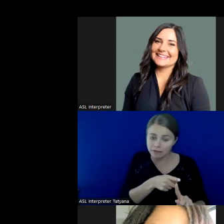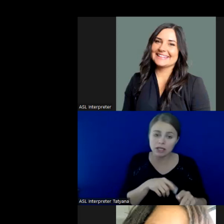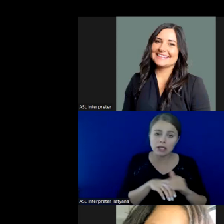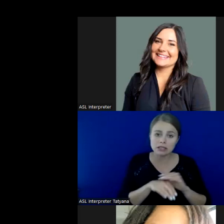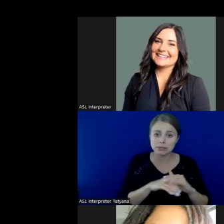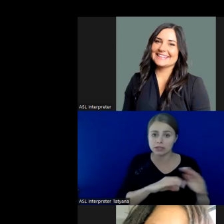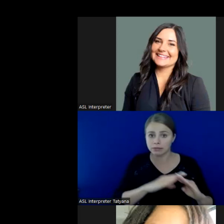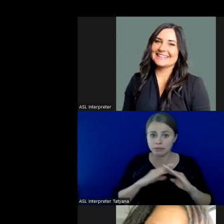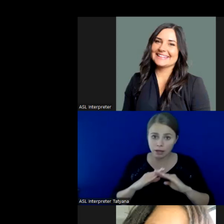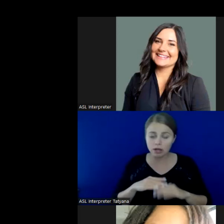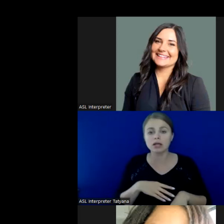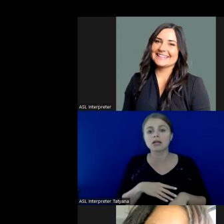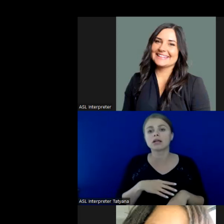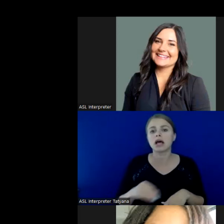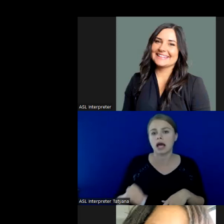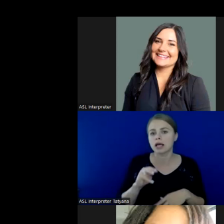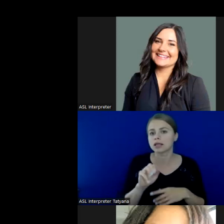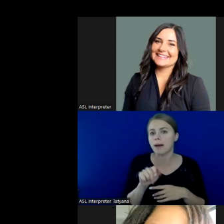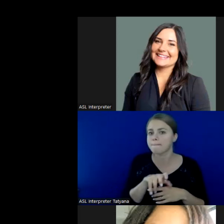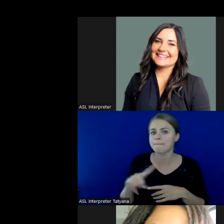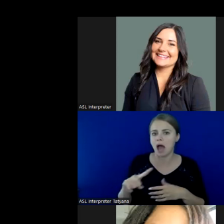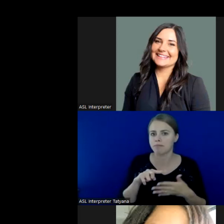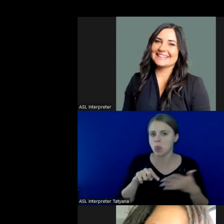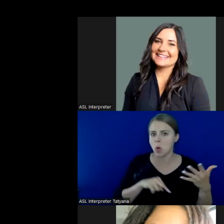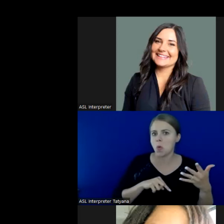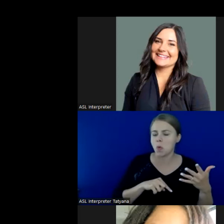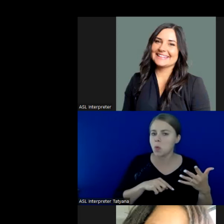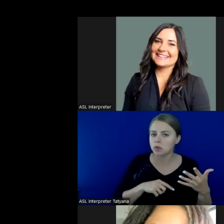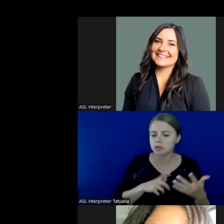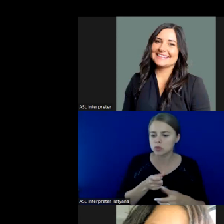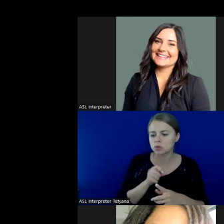And it also mapped those to the affected disability group, which was good.